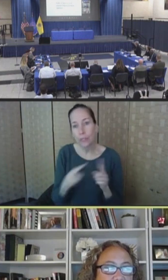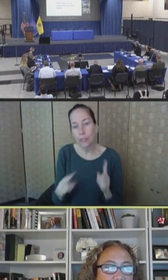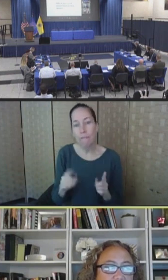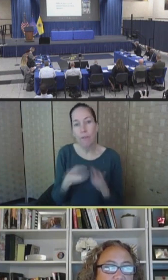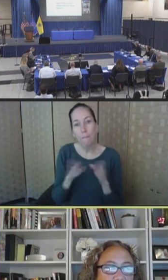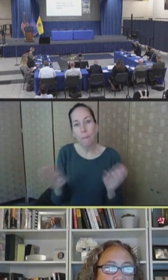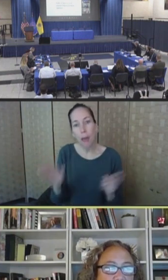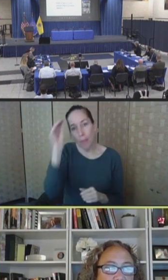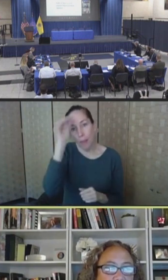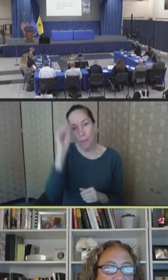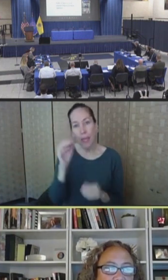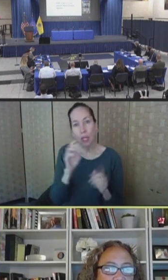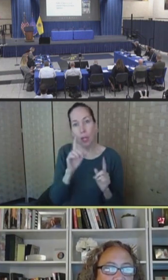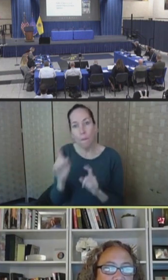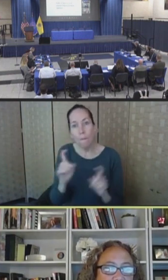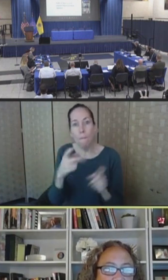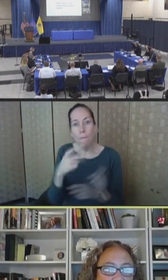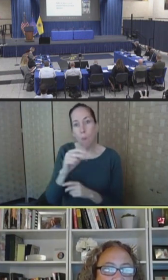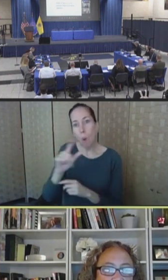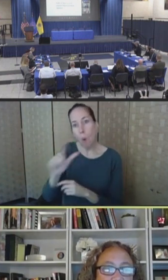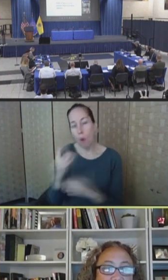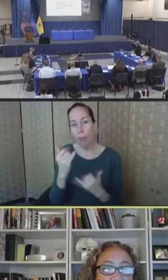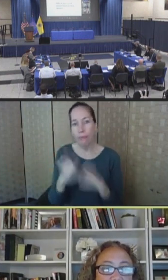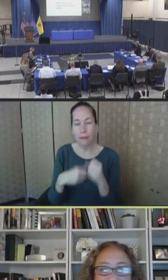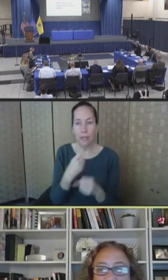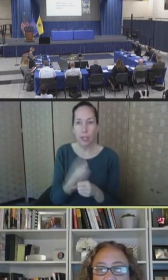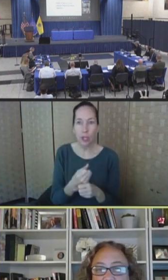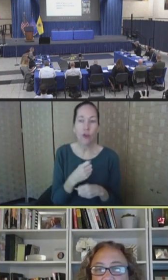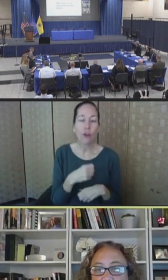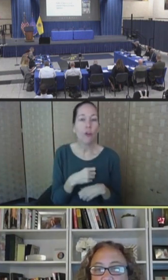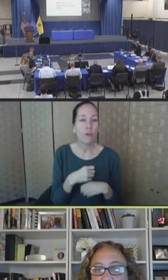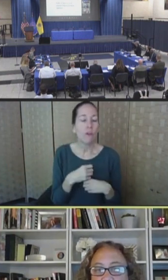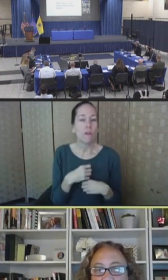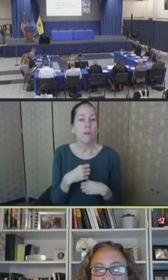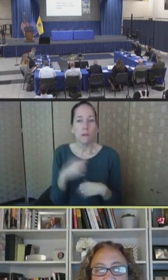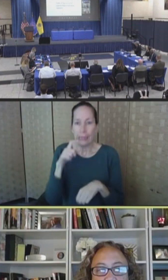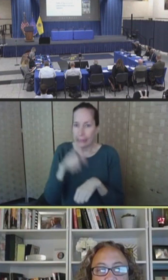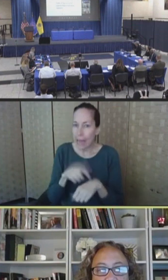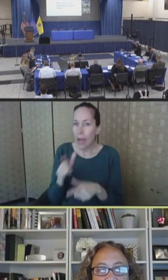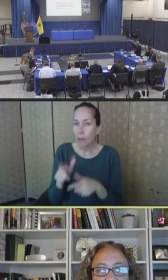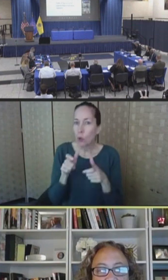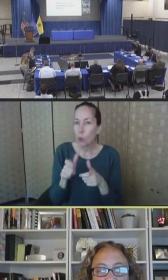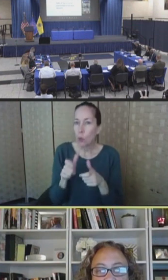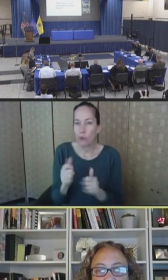that are really looking to give time sensitive from the public and their perspectives to be able